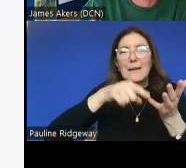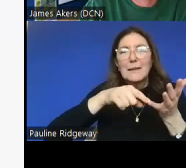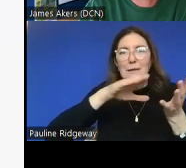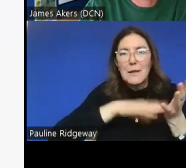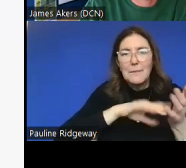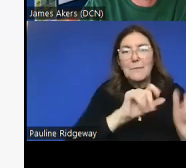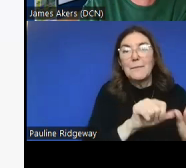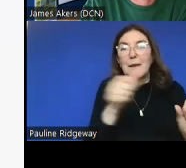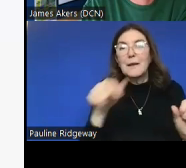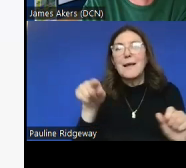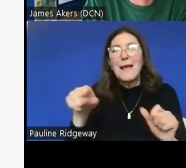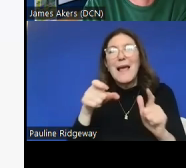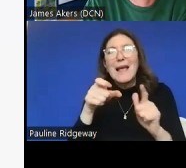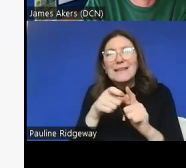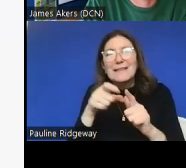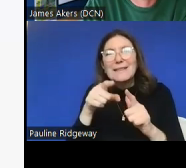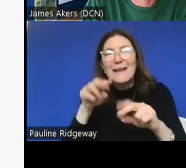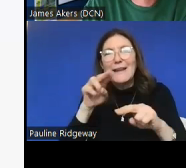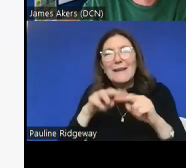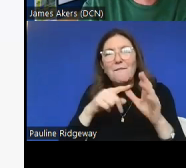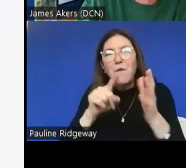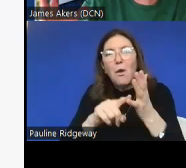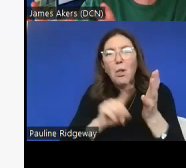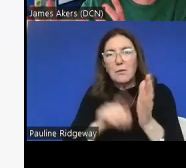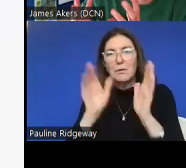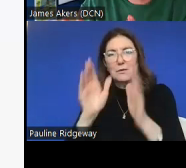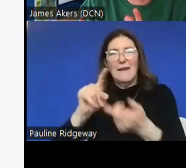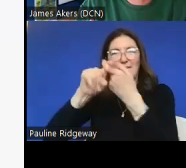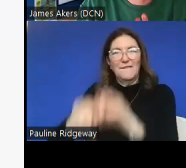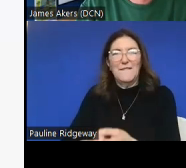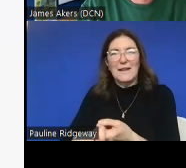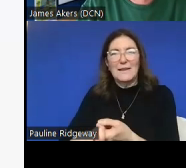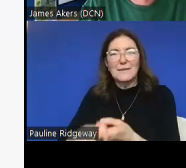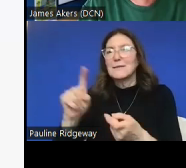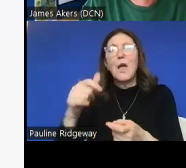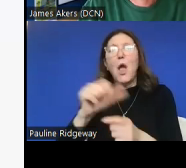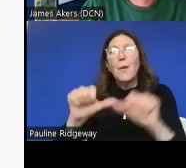If I choose session source/medium, I can then see where that traffic is coming from,